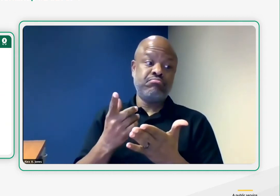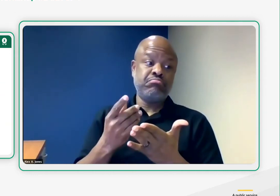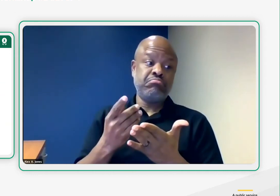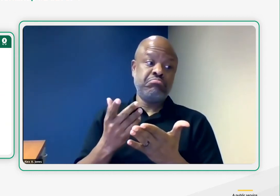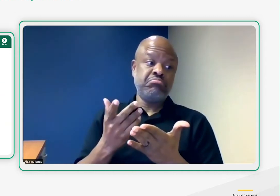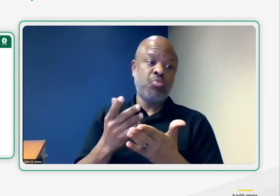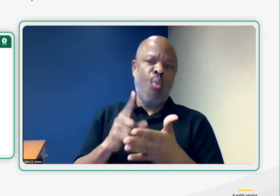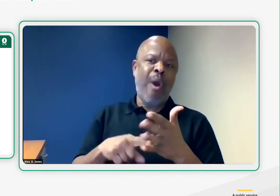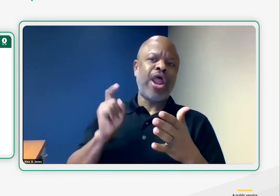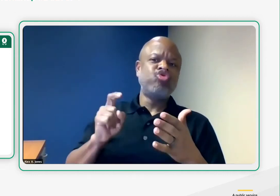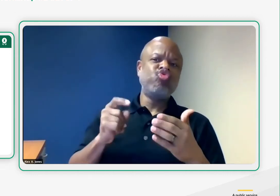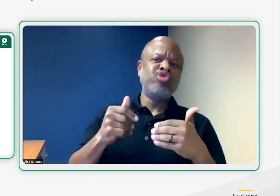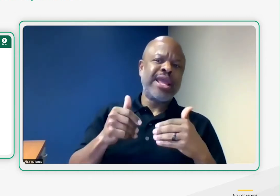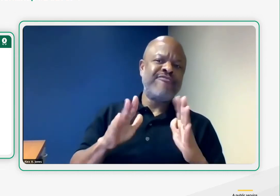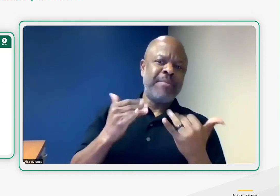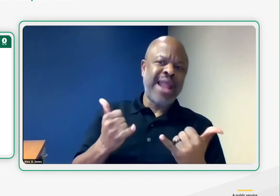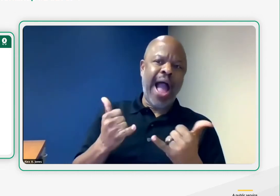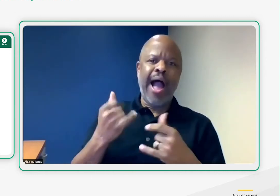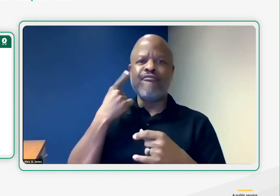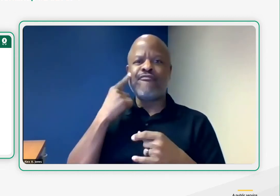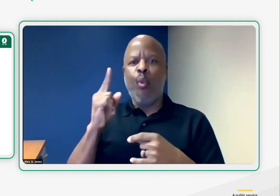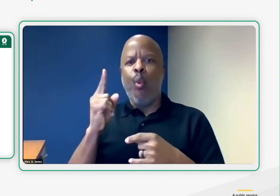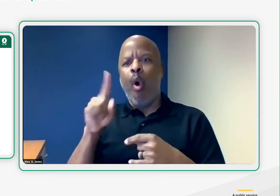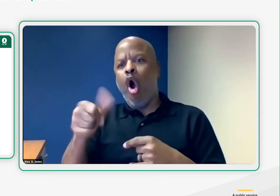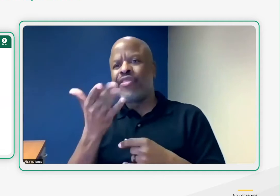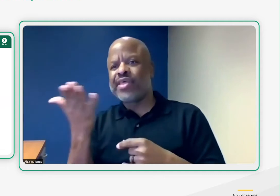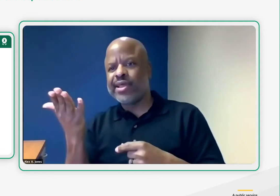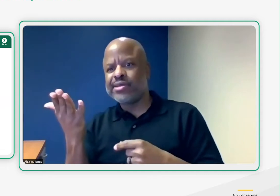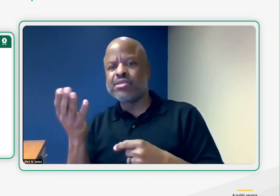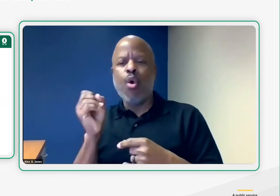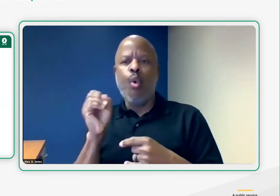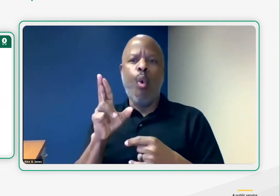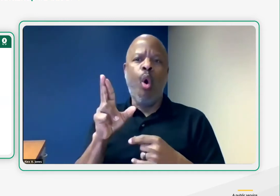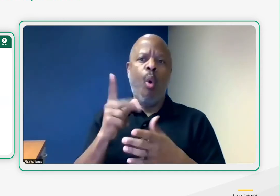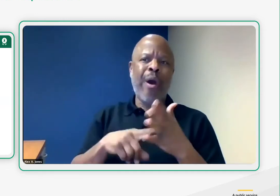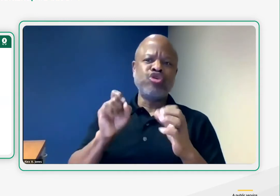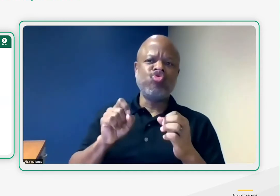You know, what should I give up now to have other opportunities?